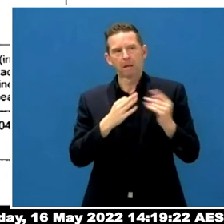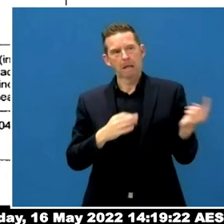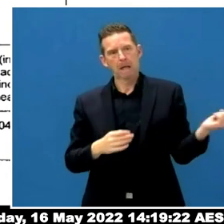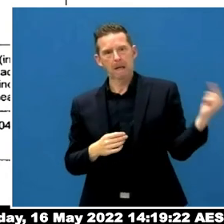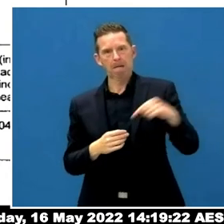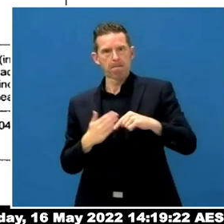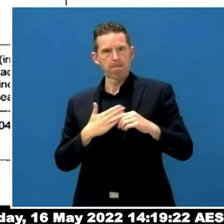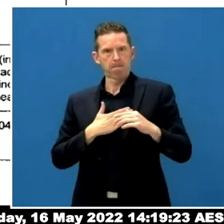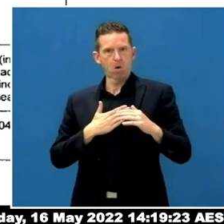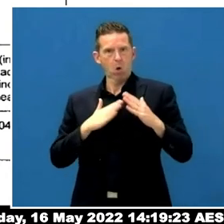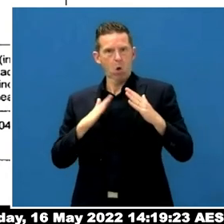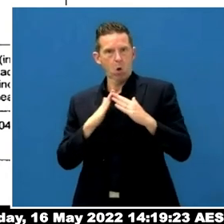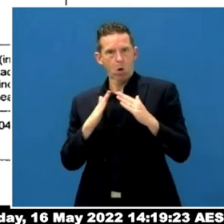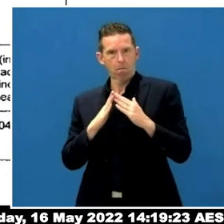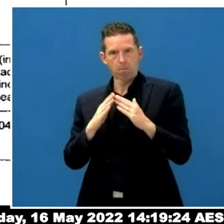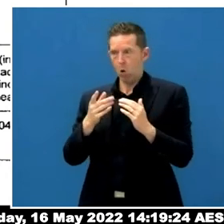funding - into core funding.